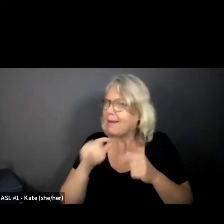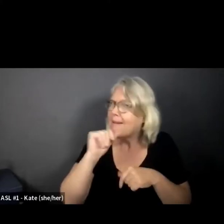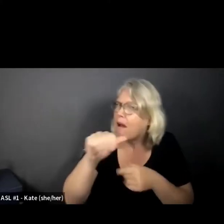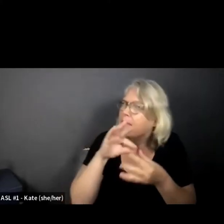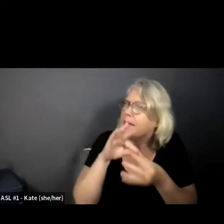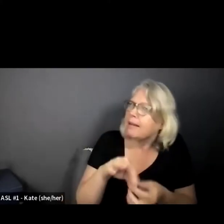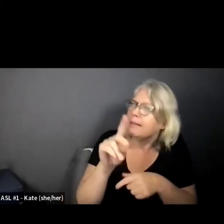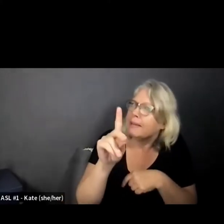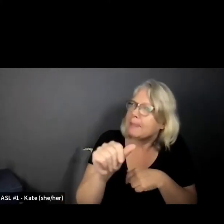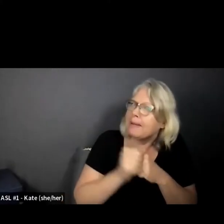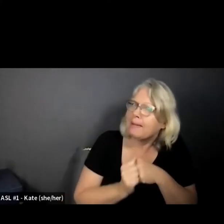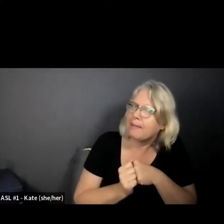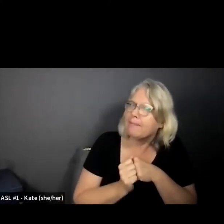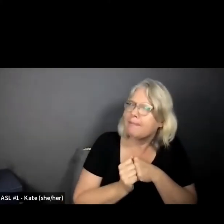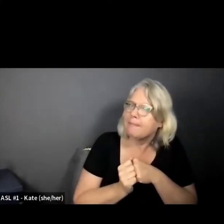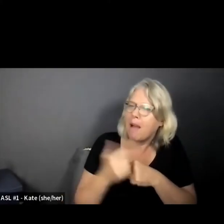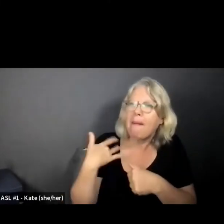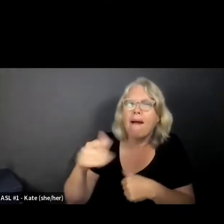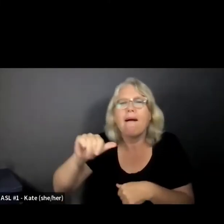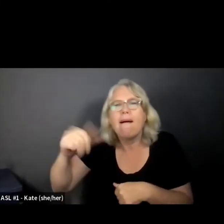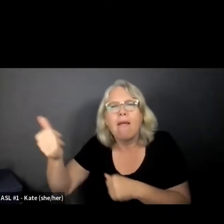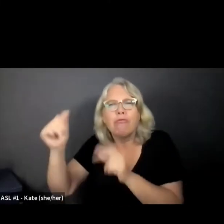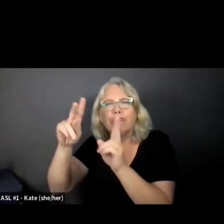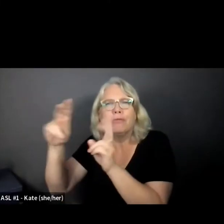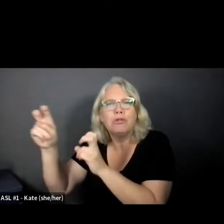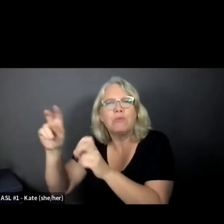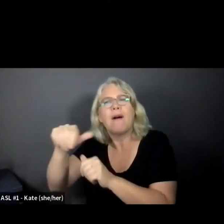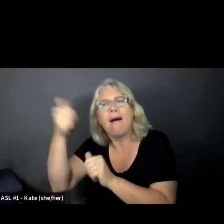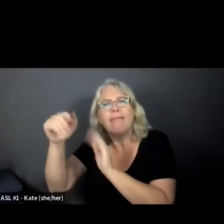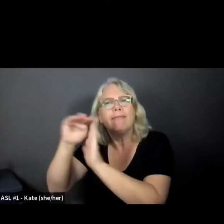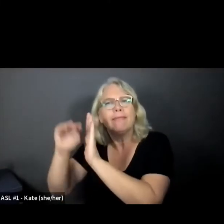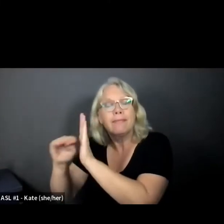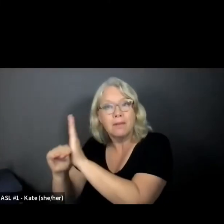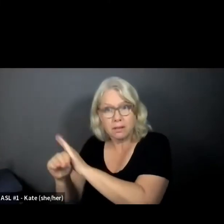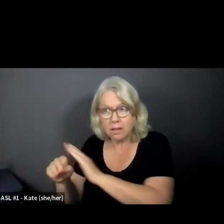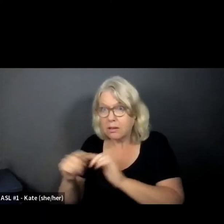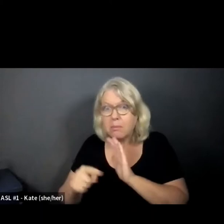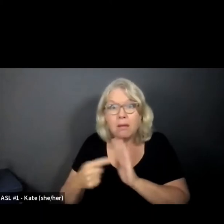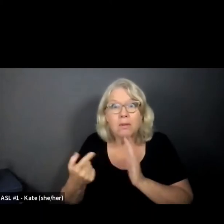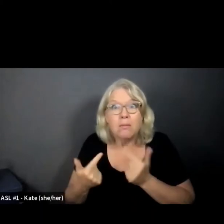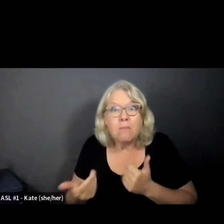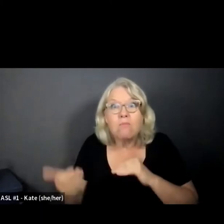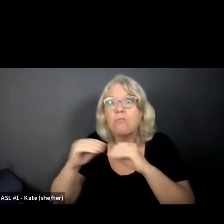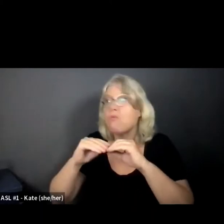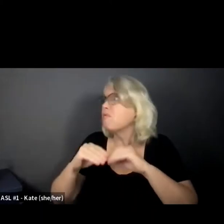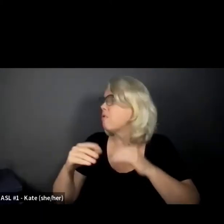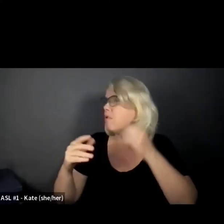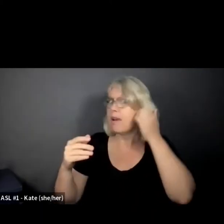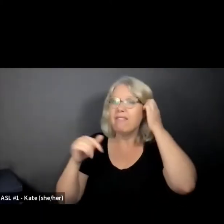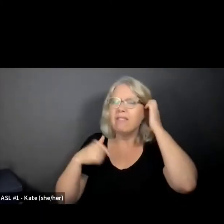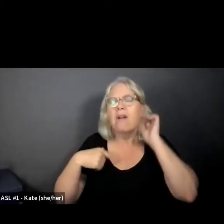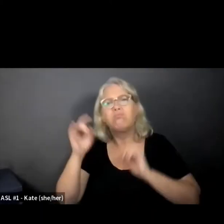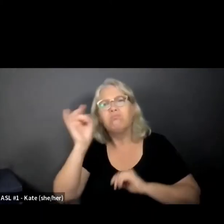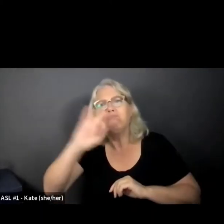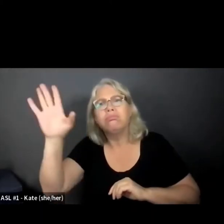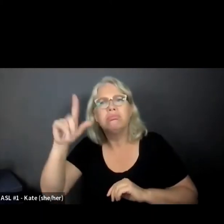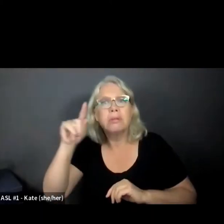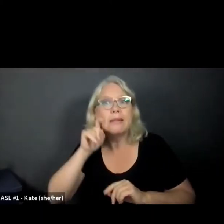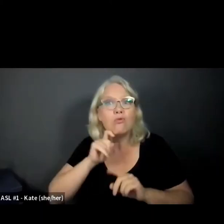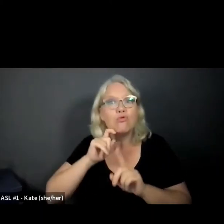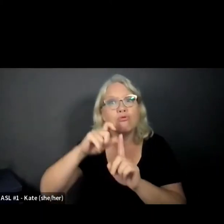WE EVEN SEE AWARDS DOUBLE AND TRIPLE THAT FOR EGREGIOUS SEXUAL HARASSMENT CASES.